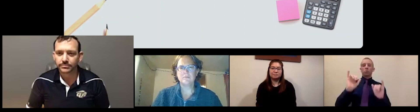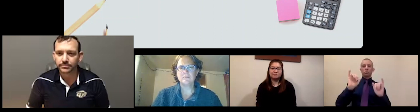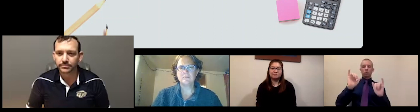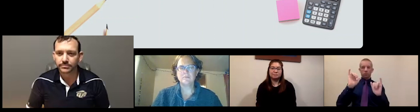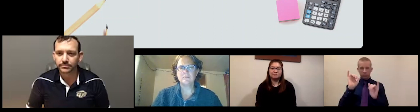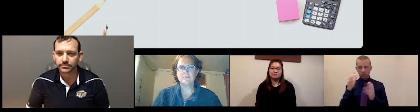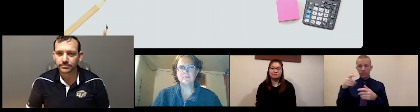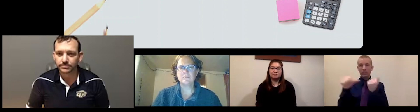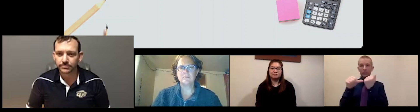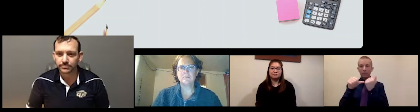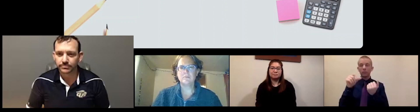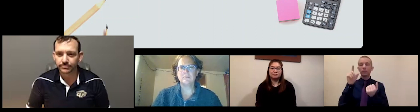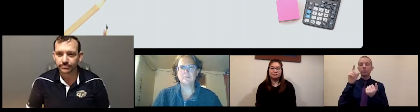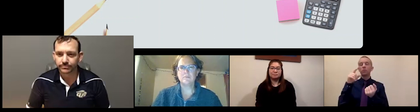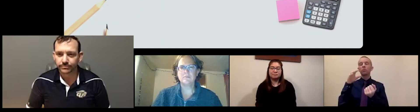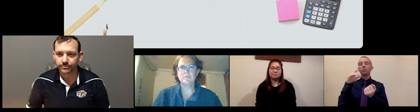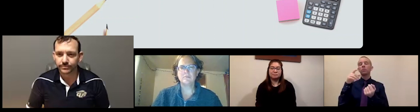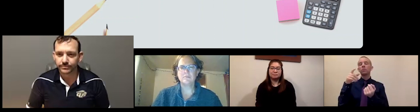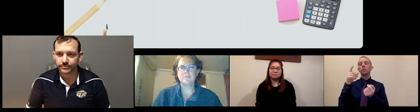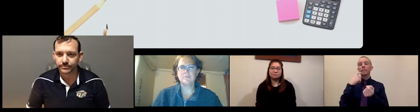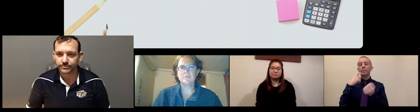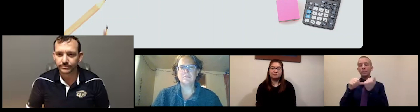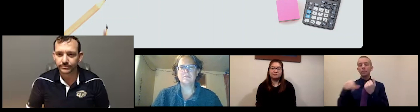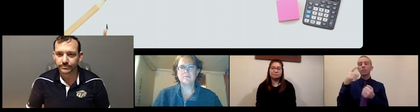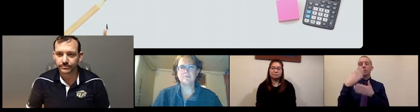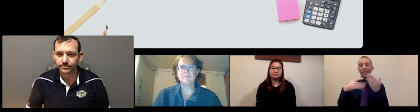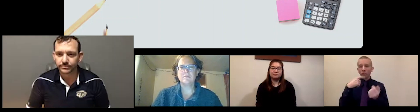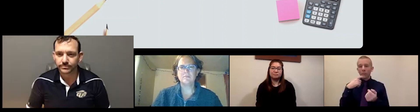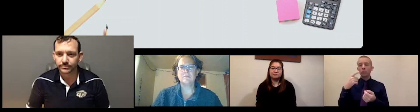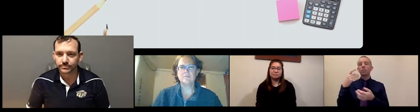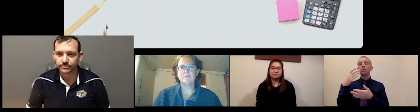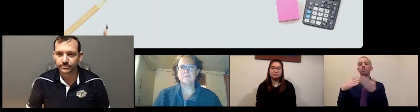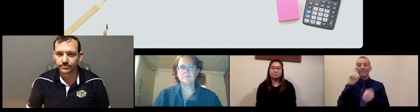Some of the dental assistants are hearing and some of them are deaf.